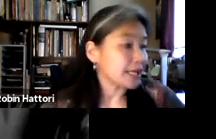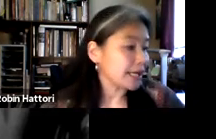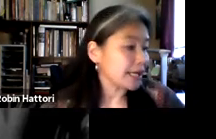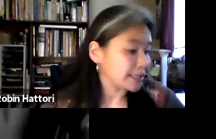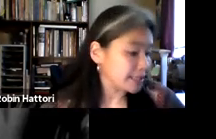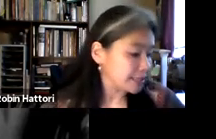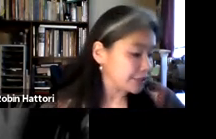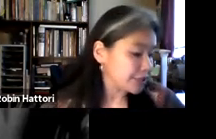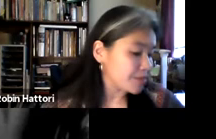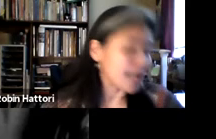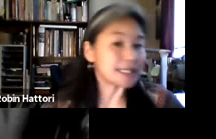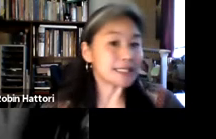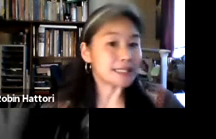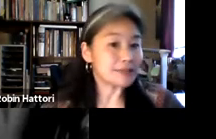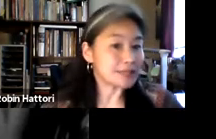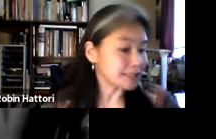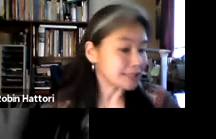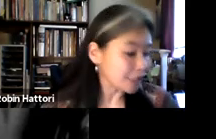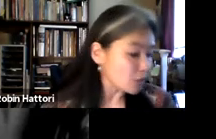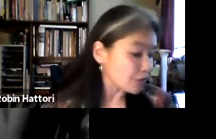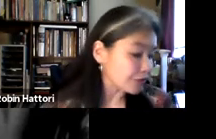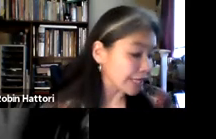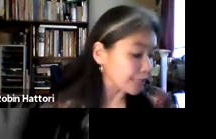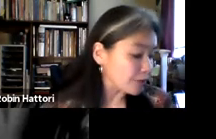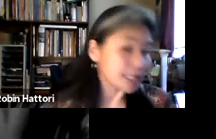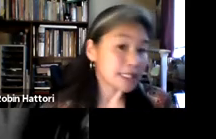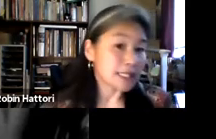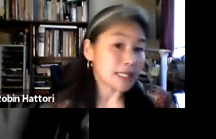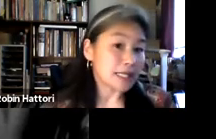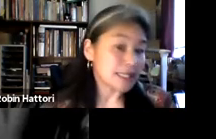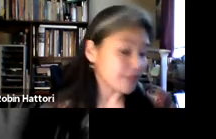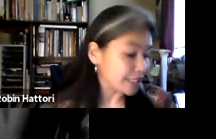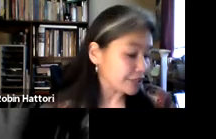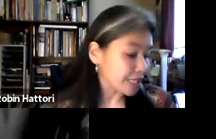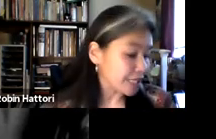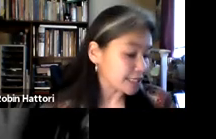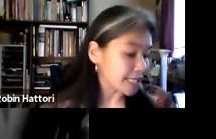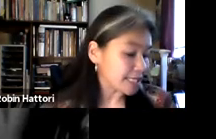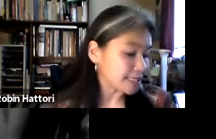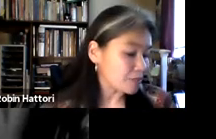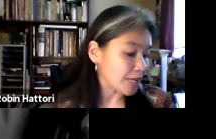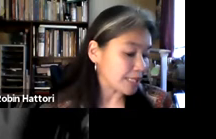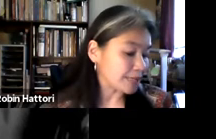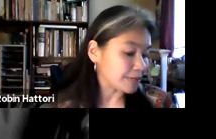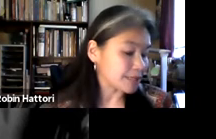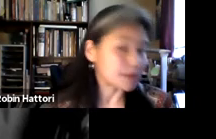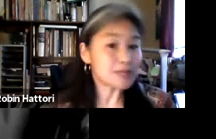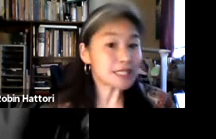memorial is open Wednesday through Sunday 10 to 5pm. Back vaccinated visitors can choose whether or not to wear masks.